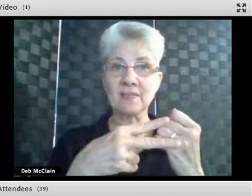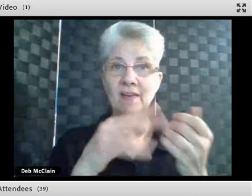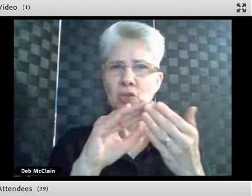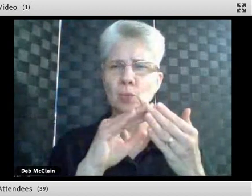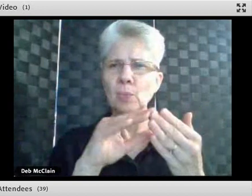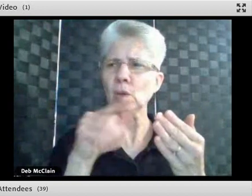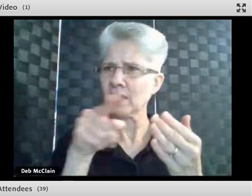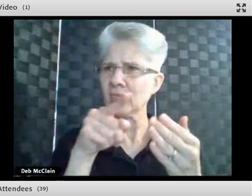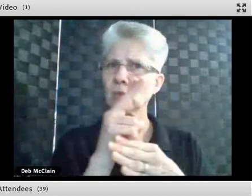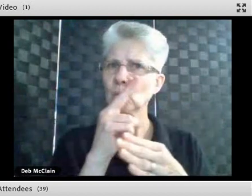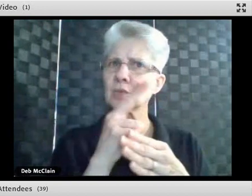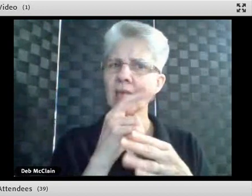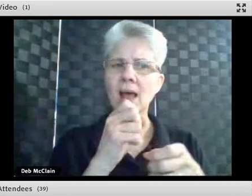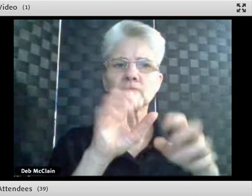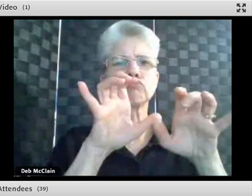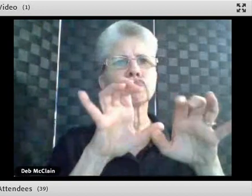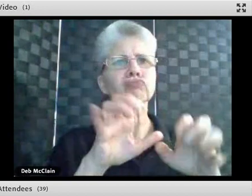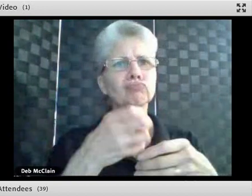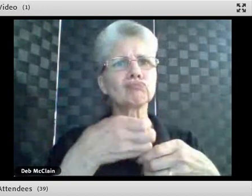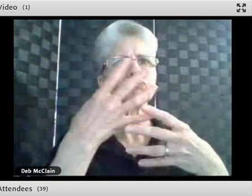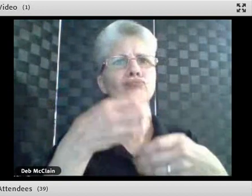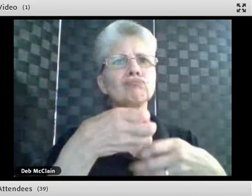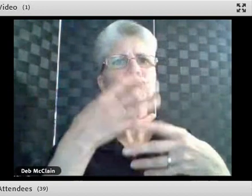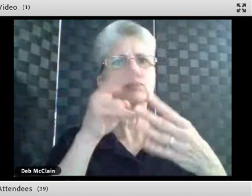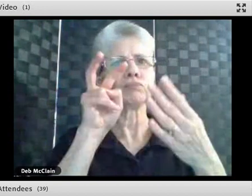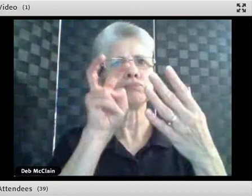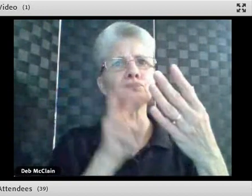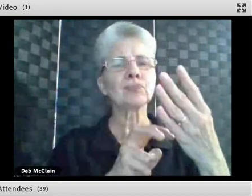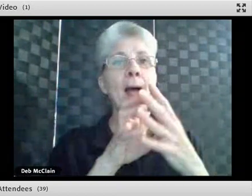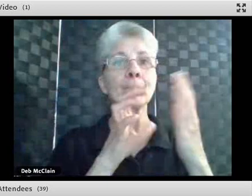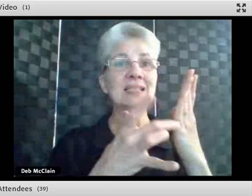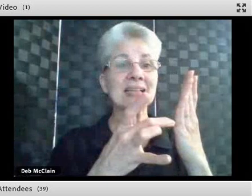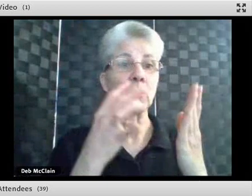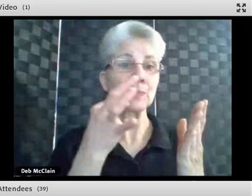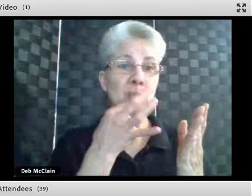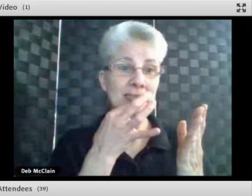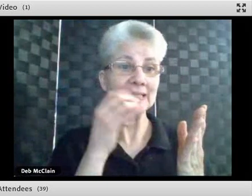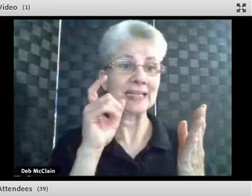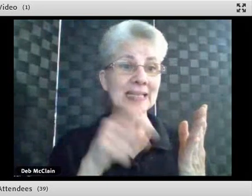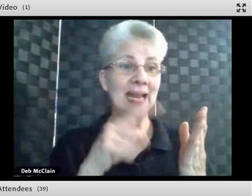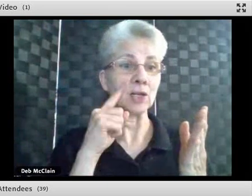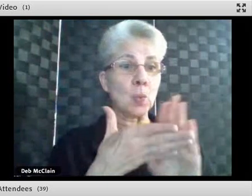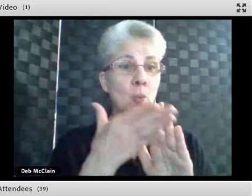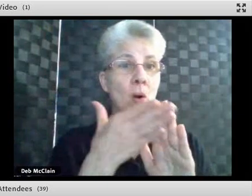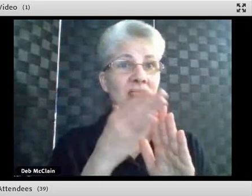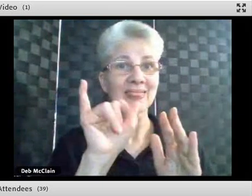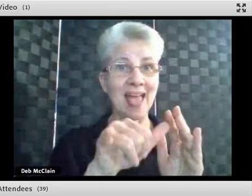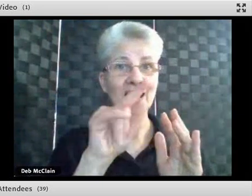that have used that tool. You can get an idea of, sort of, how much technical expertise is needed to run that tool.